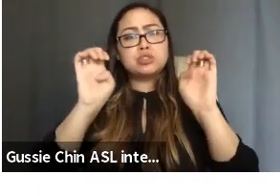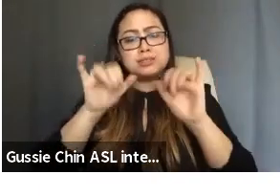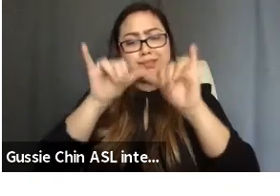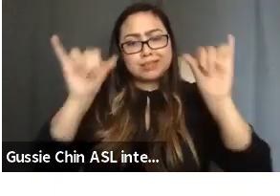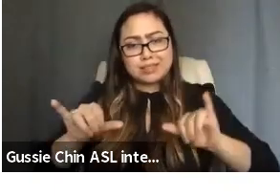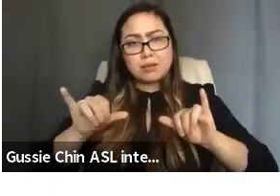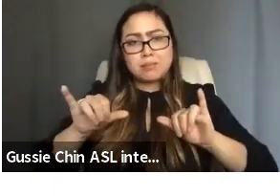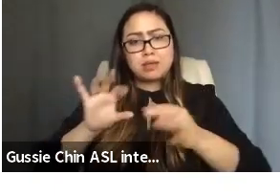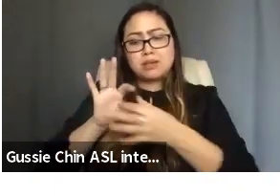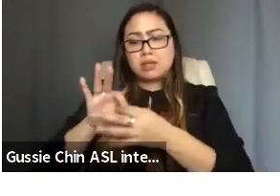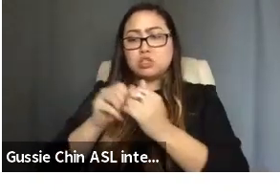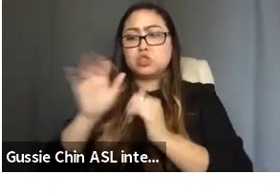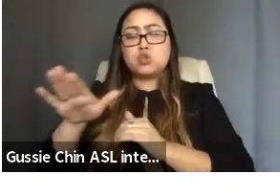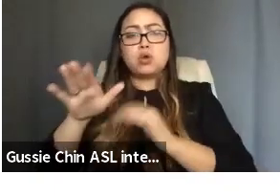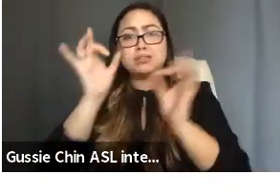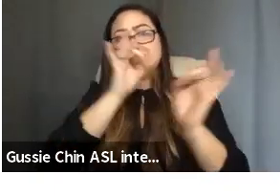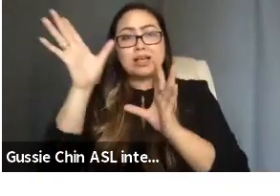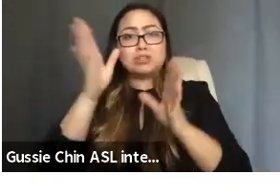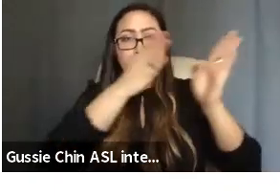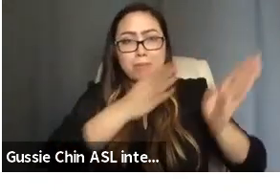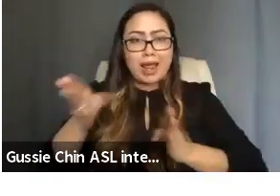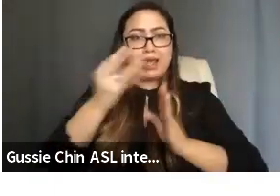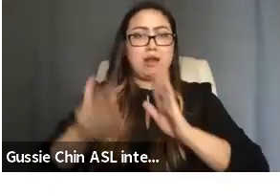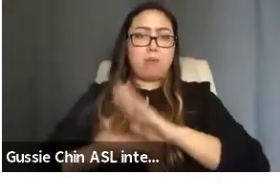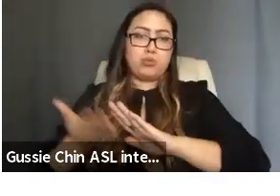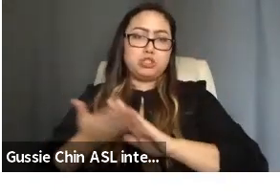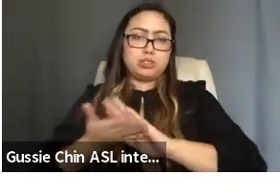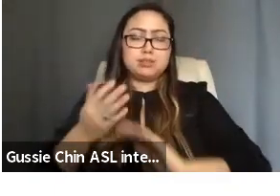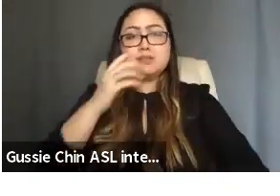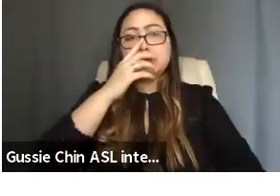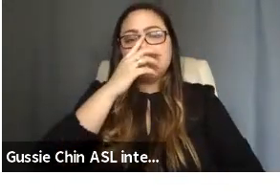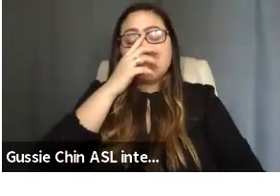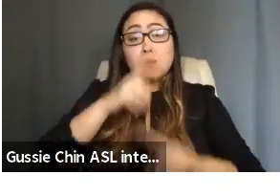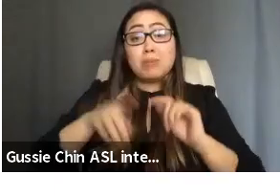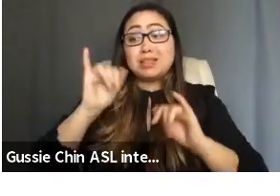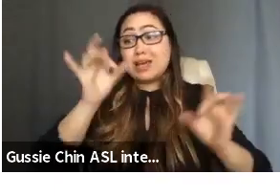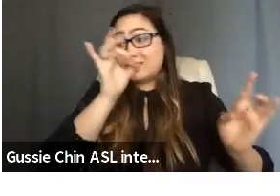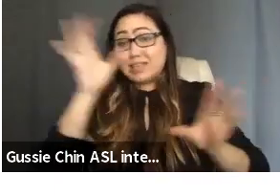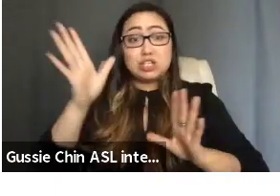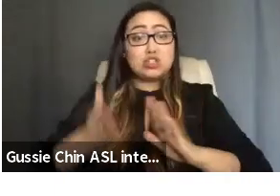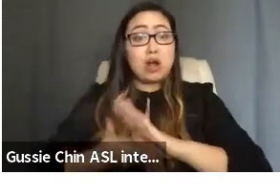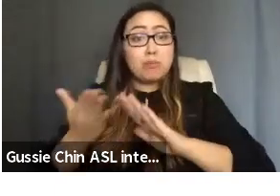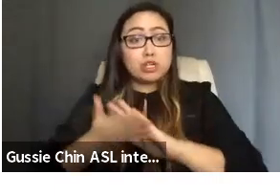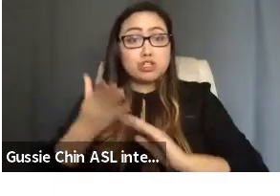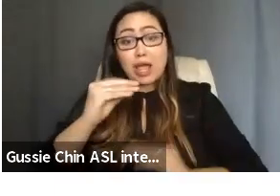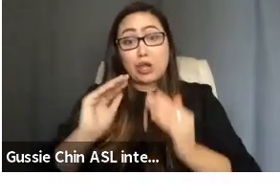disaster planning and operations. But these disaster operations and community functioning,